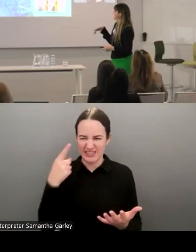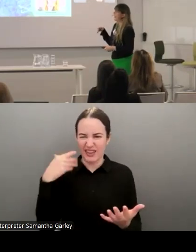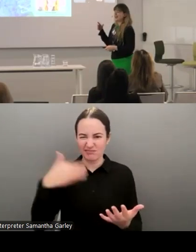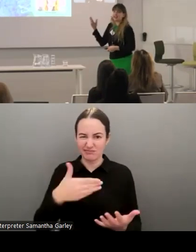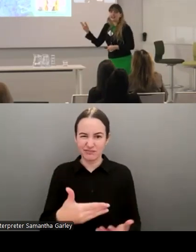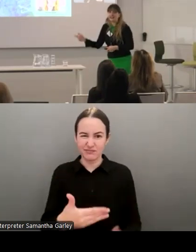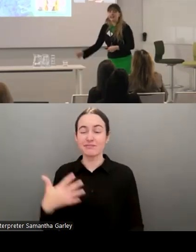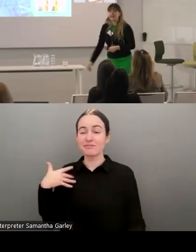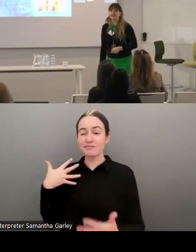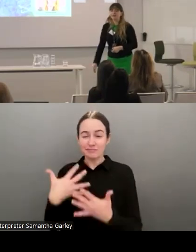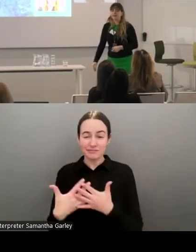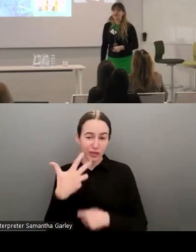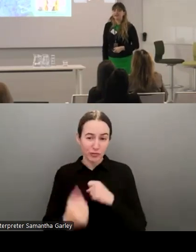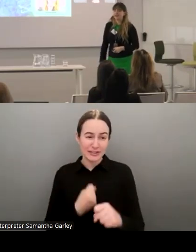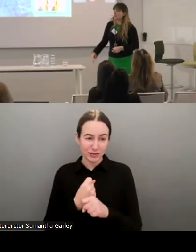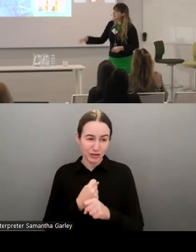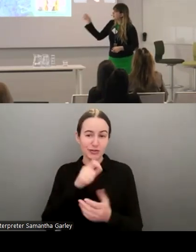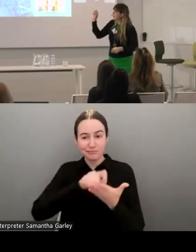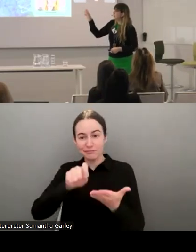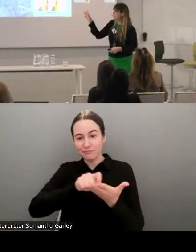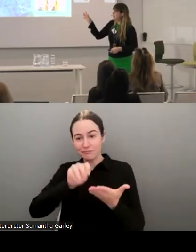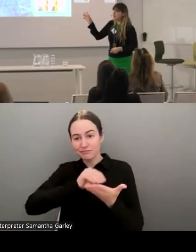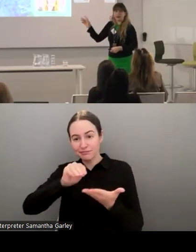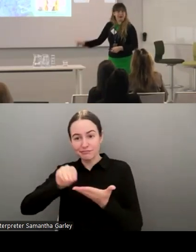I have actually experienced together with other young people